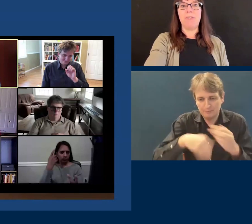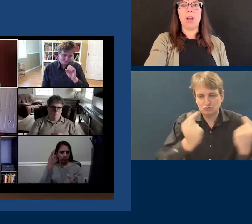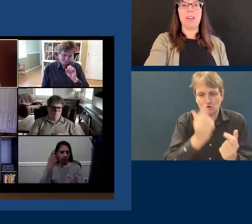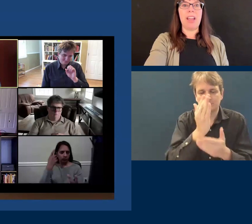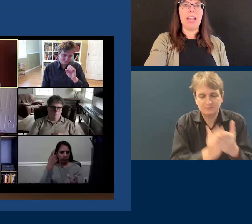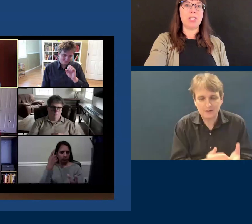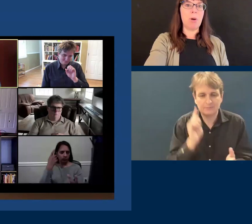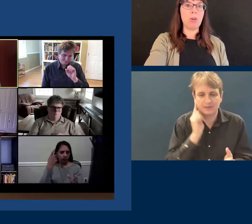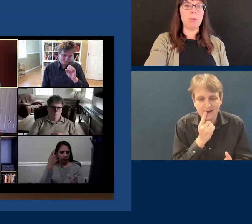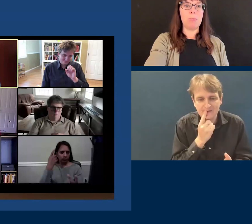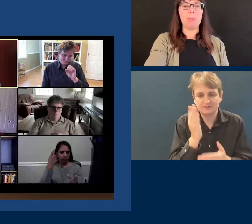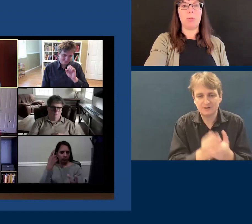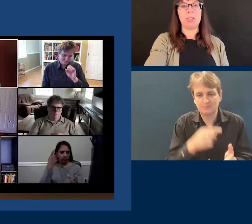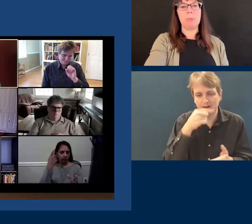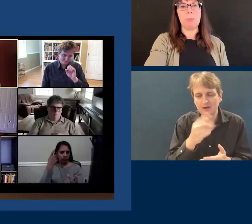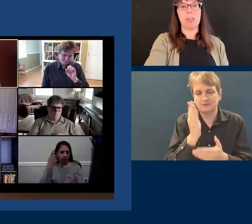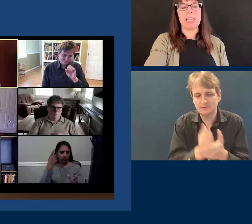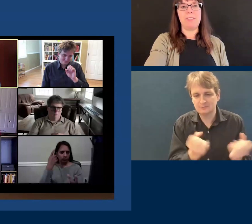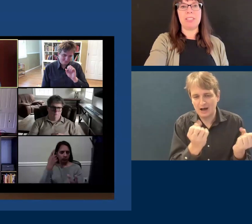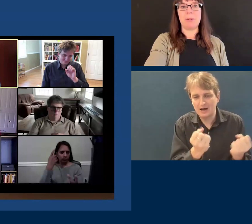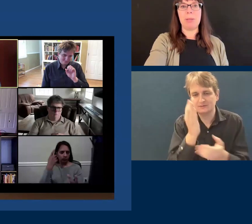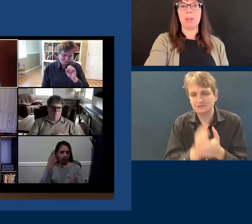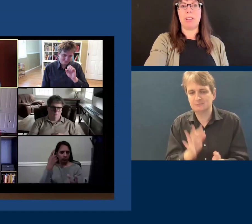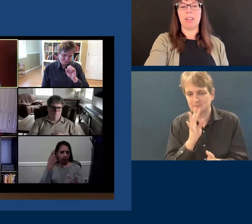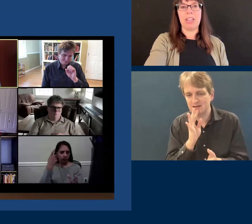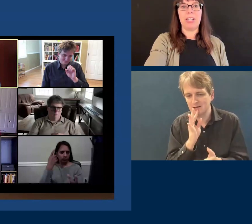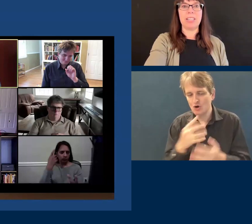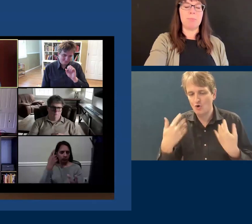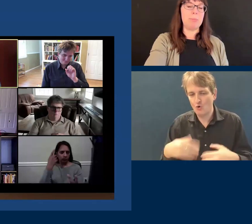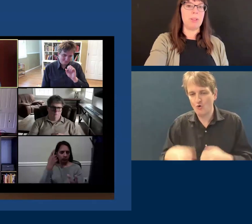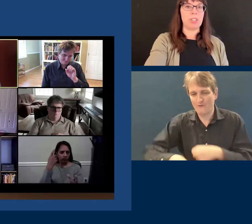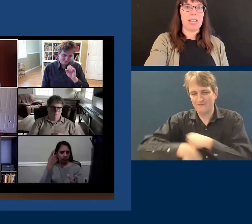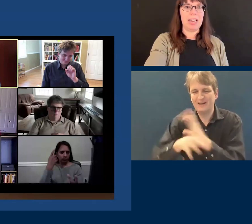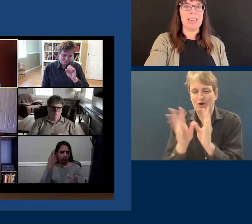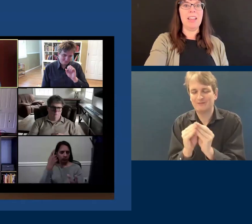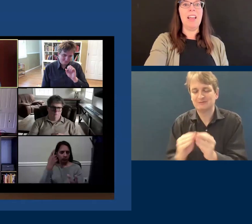if you have a small group of people where some people are deaf and some people are hearing, and some people are signing.